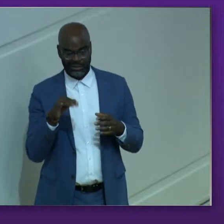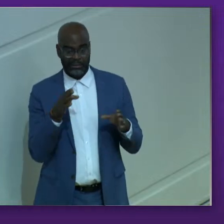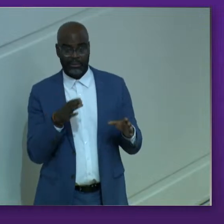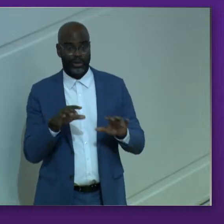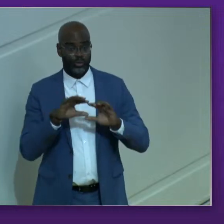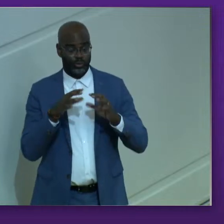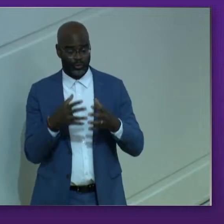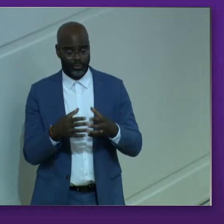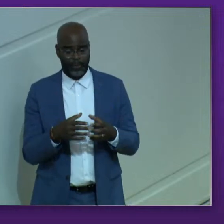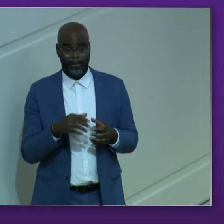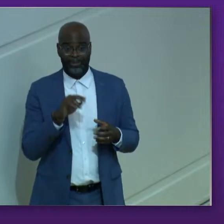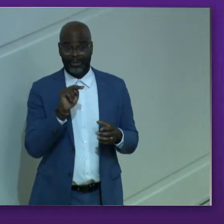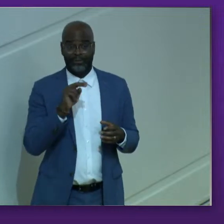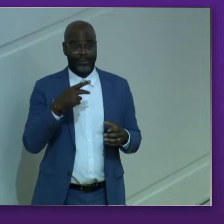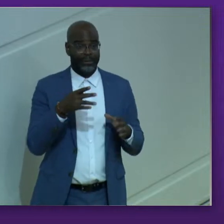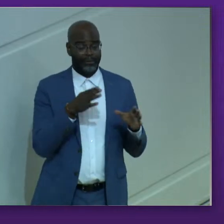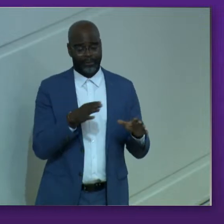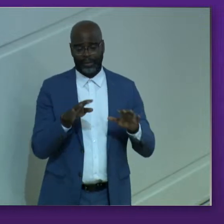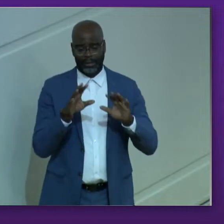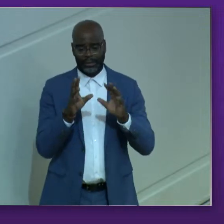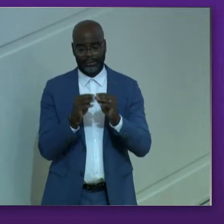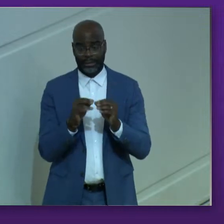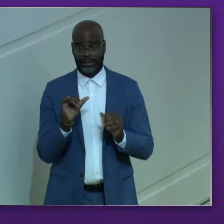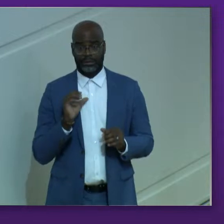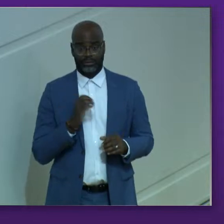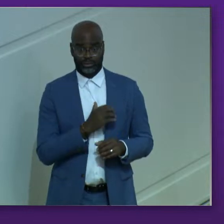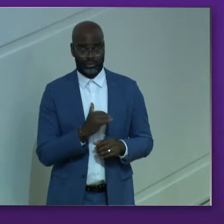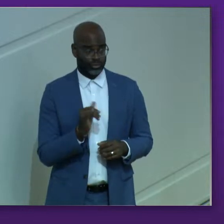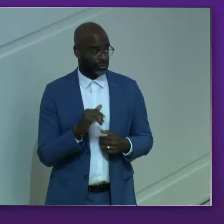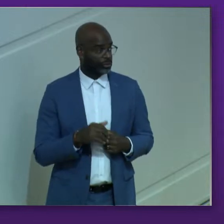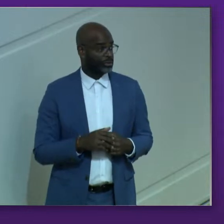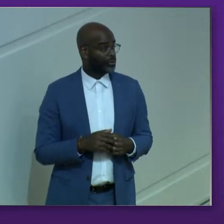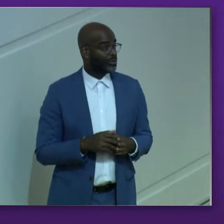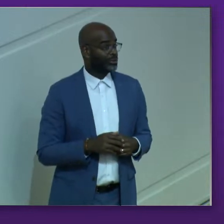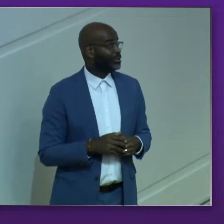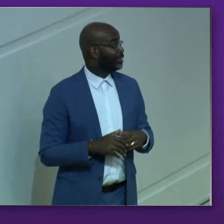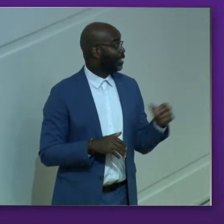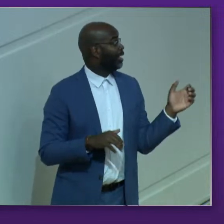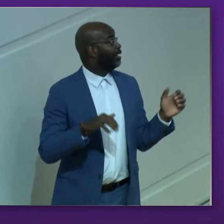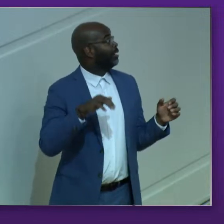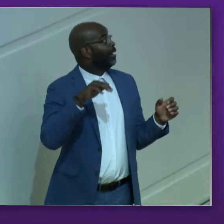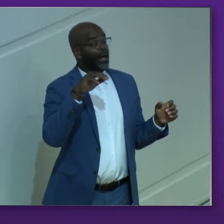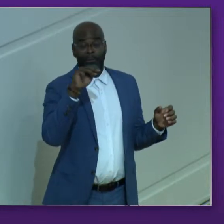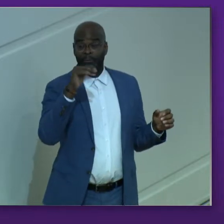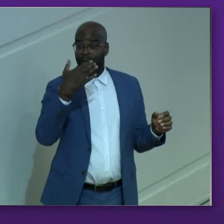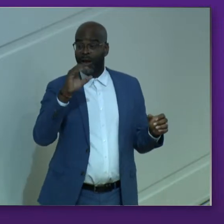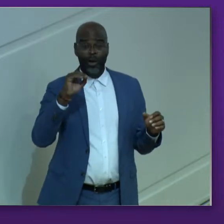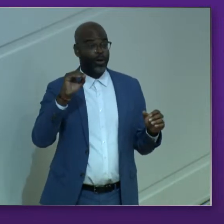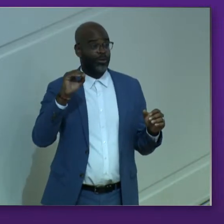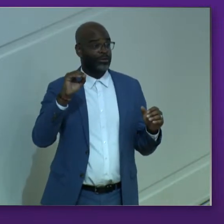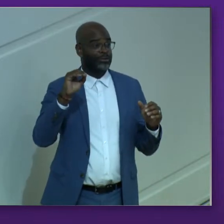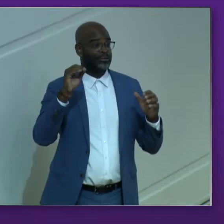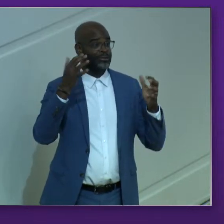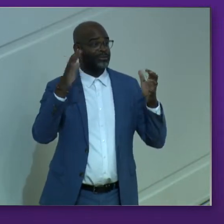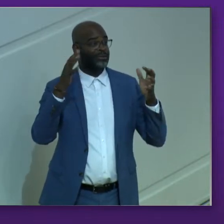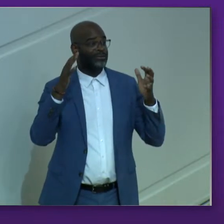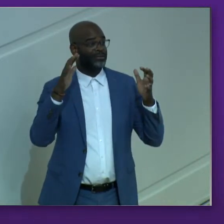AS A STEP COUNSELOR SECRETARY HAVE BEEN REMARKABLE. BEYOND HER ROLE IN GOVERNANCE SHE